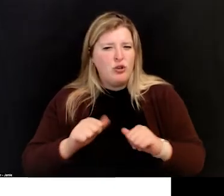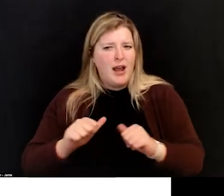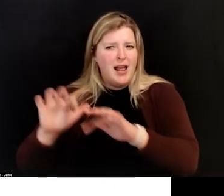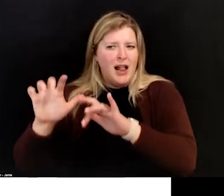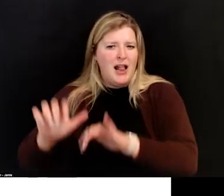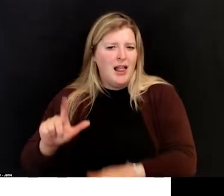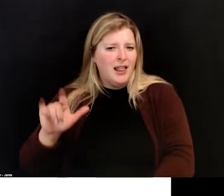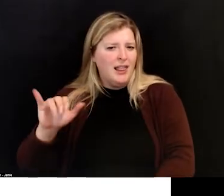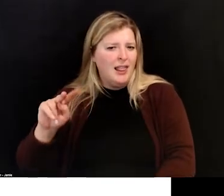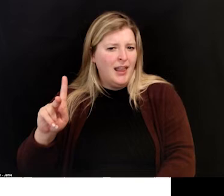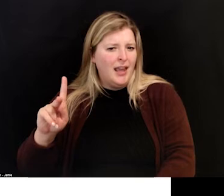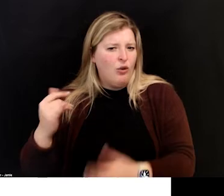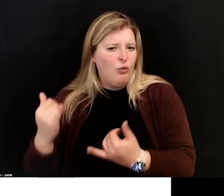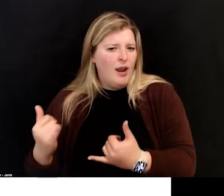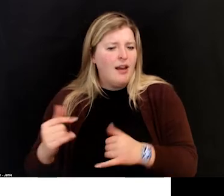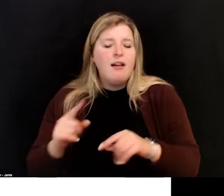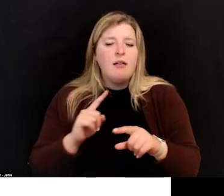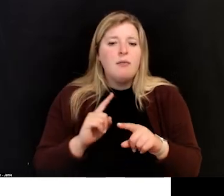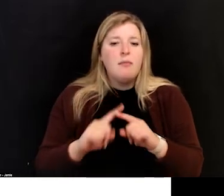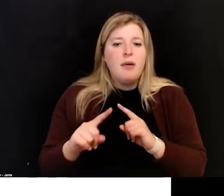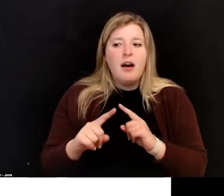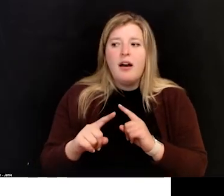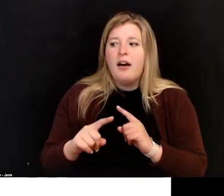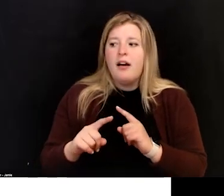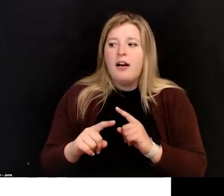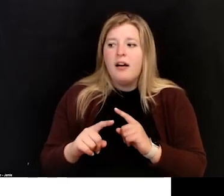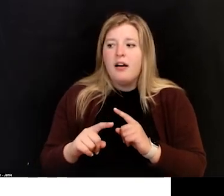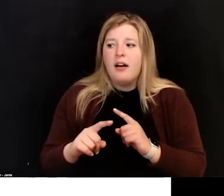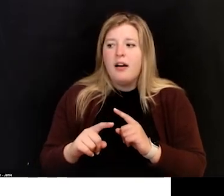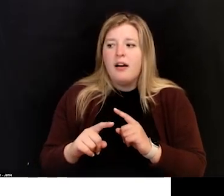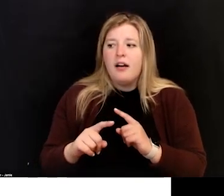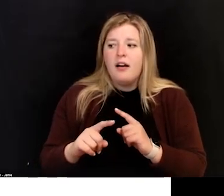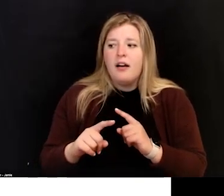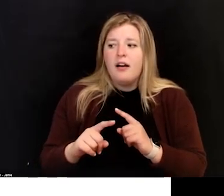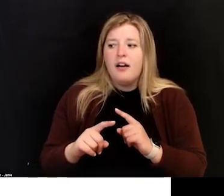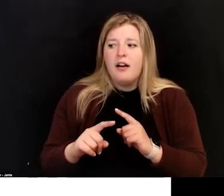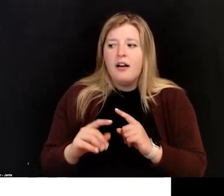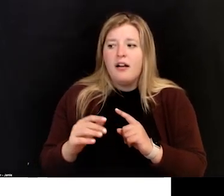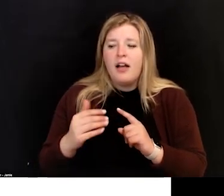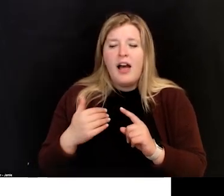But there--really, as the very first pass to share with individuals, there's a small set of videos